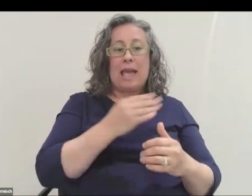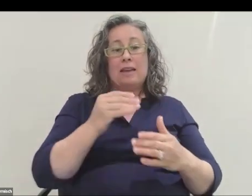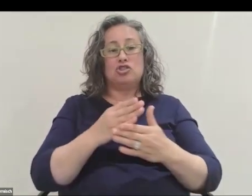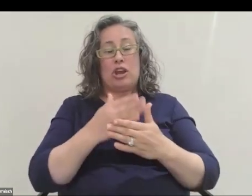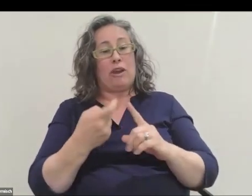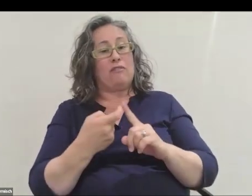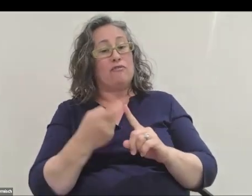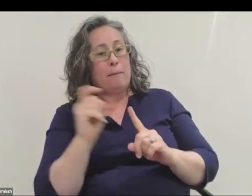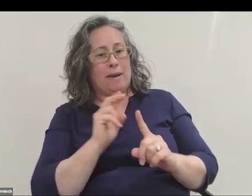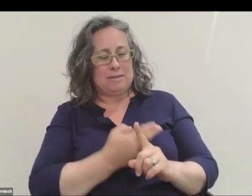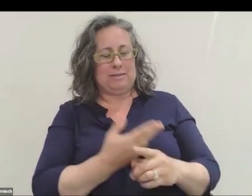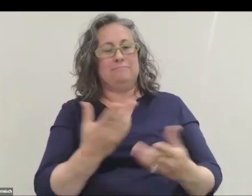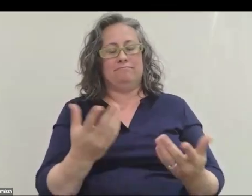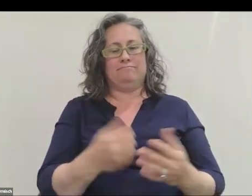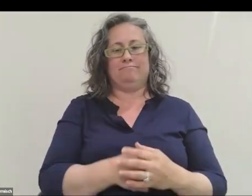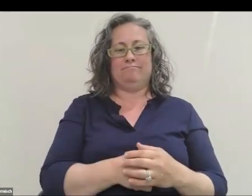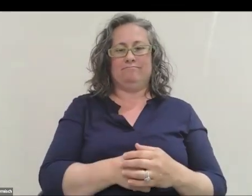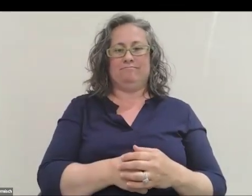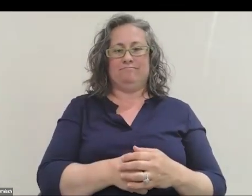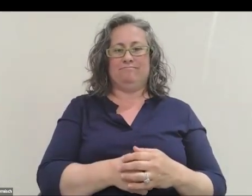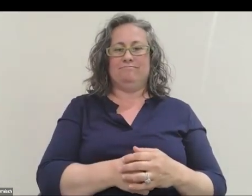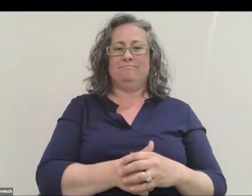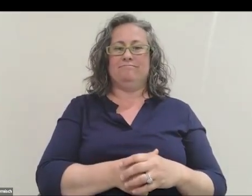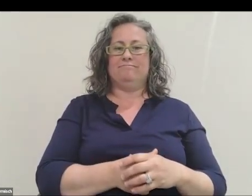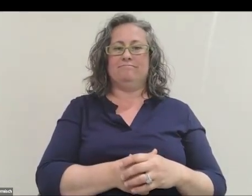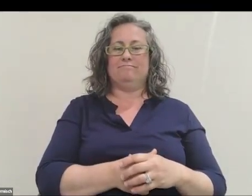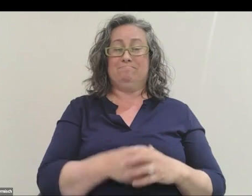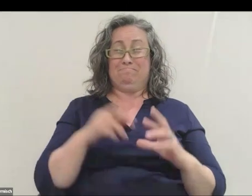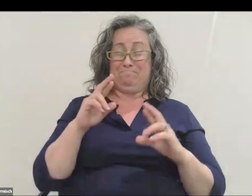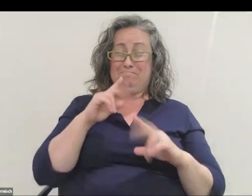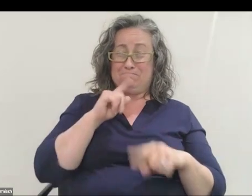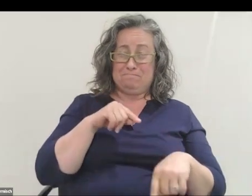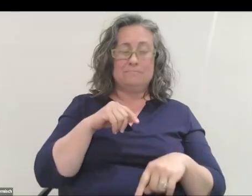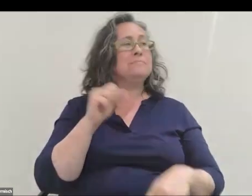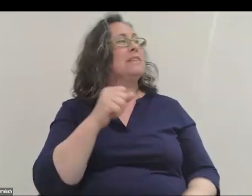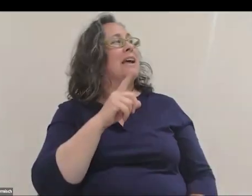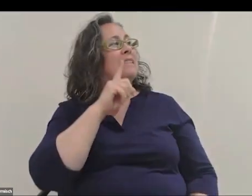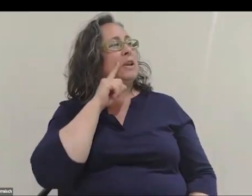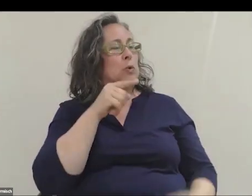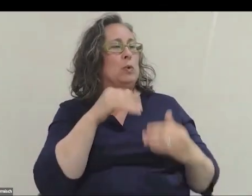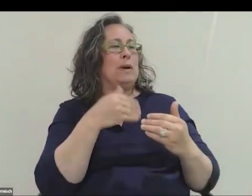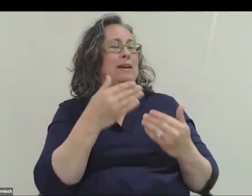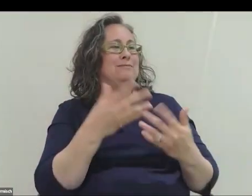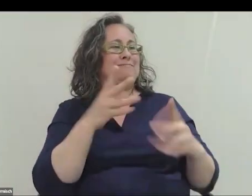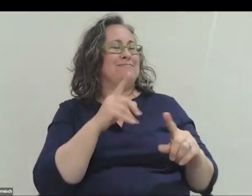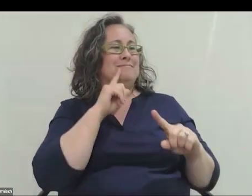and sharing from us. I hope that's answered that one. Thank you. I think you also addressed